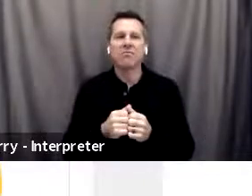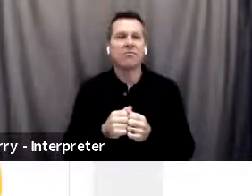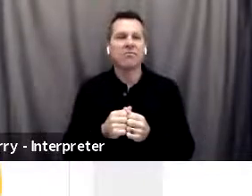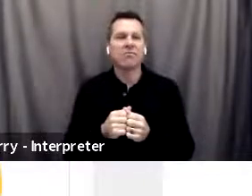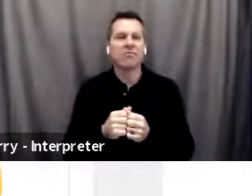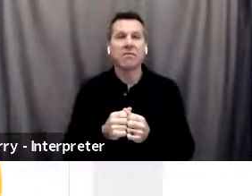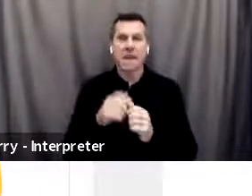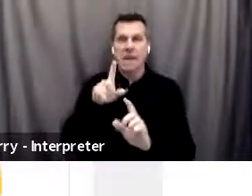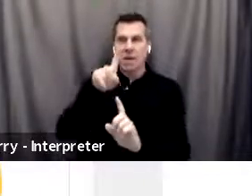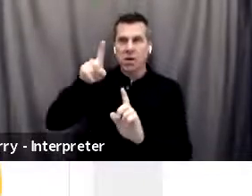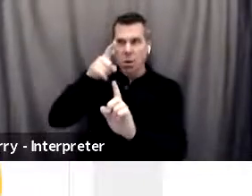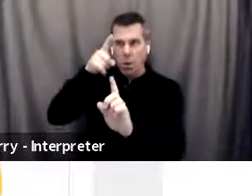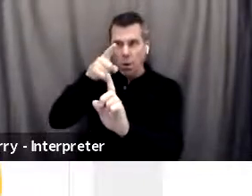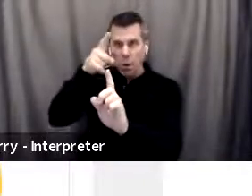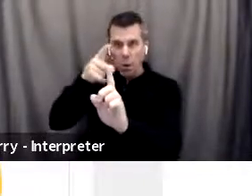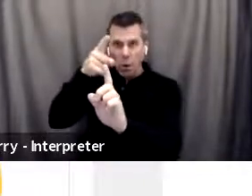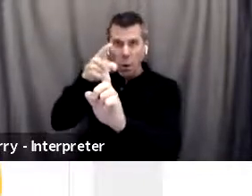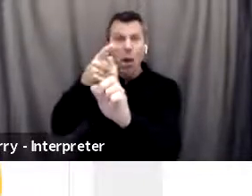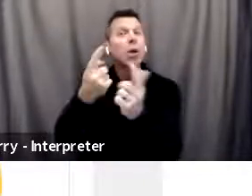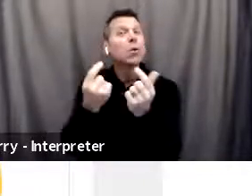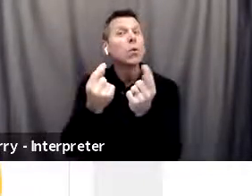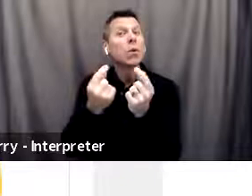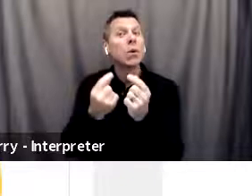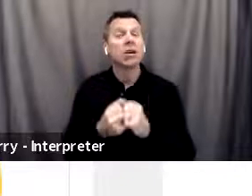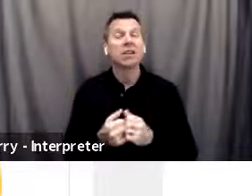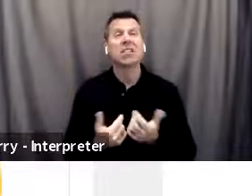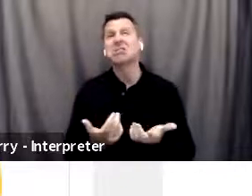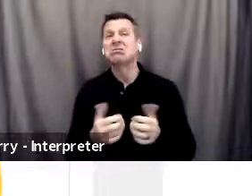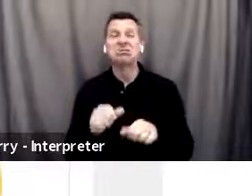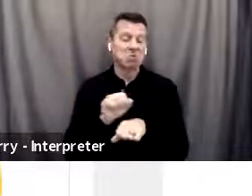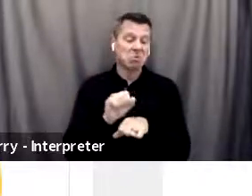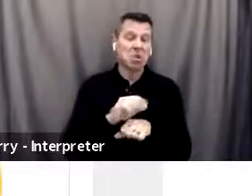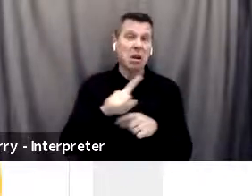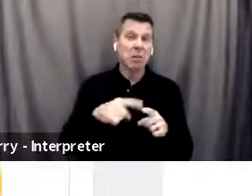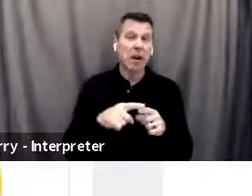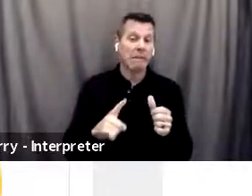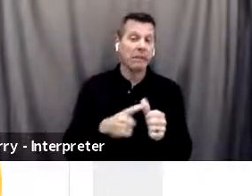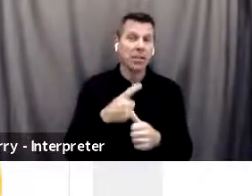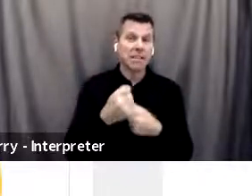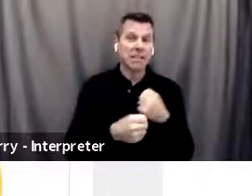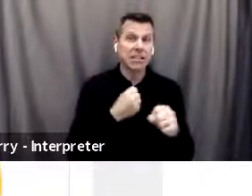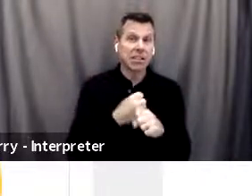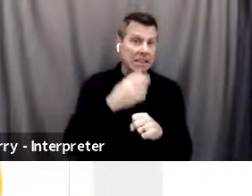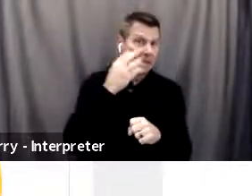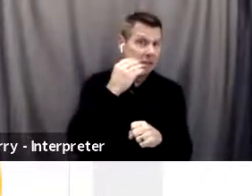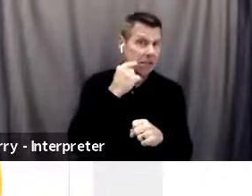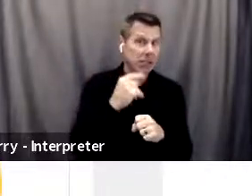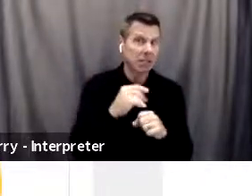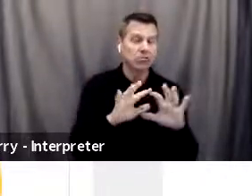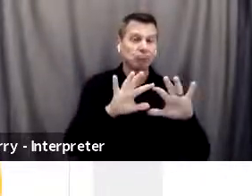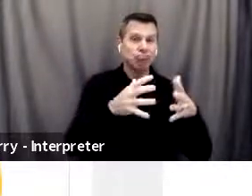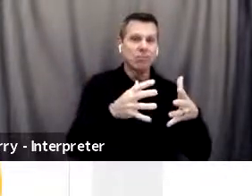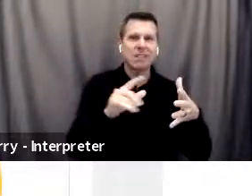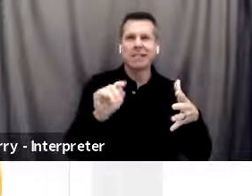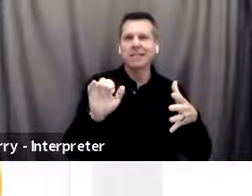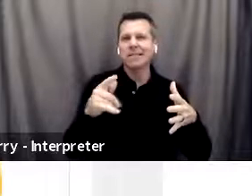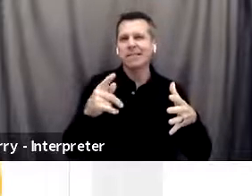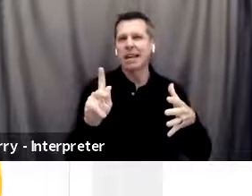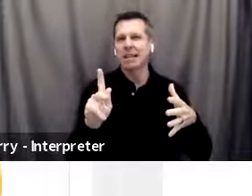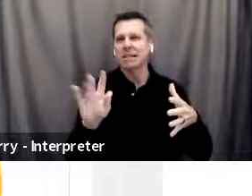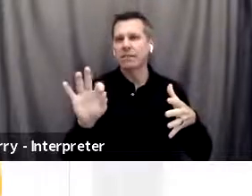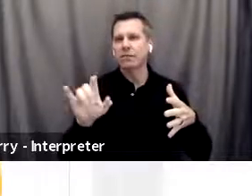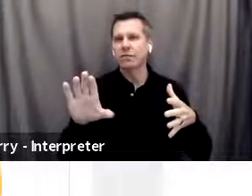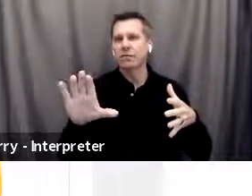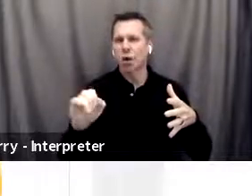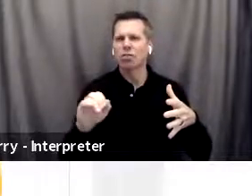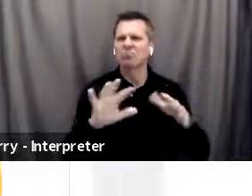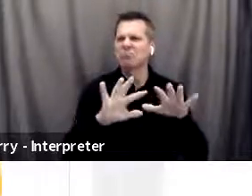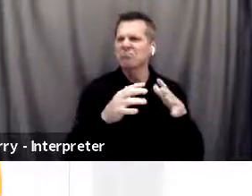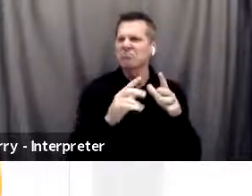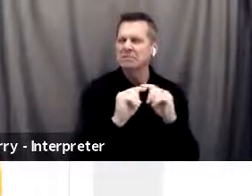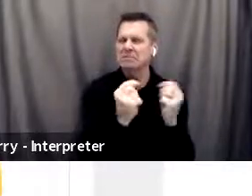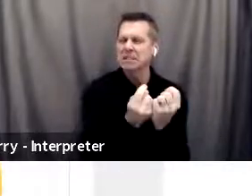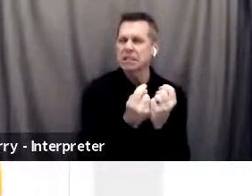goal is taking place primarily in the form of First Year Experience taskforce that is underneath the guided pathways workgroup. And